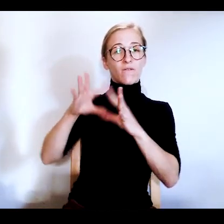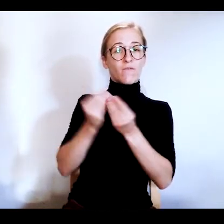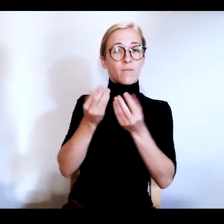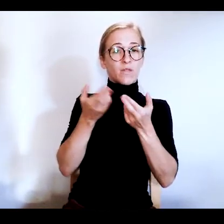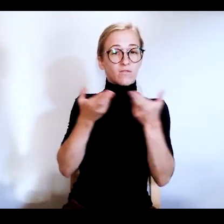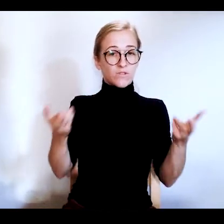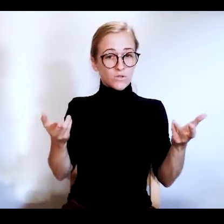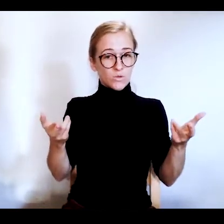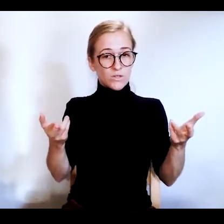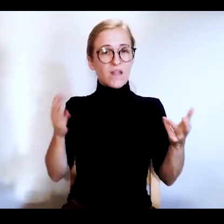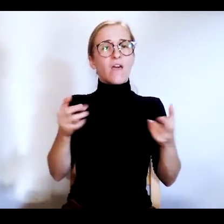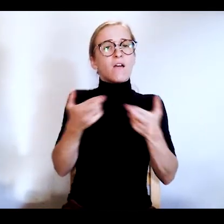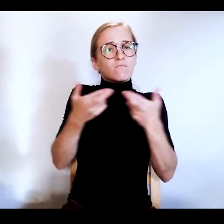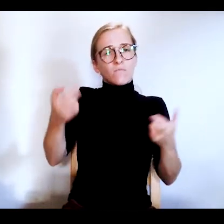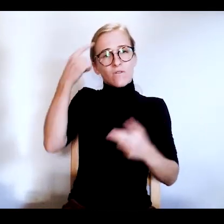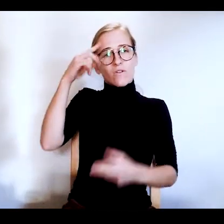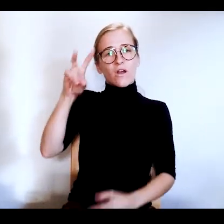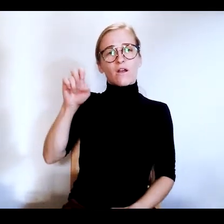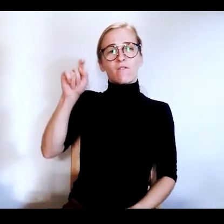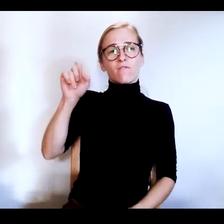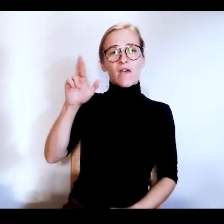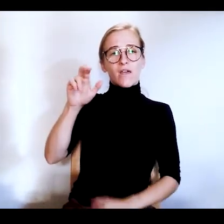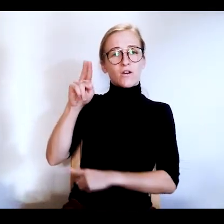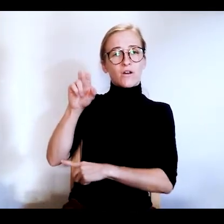the course for veterans and families